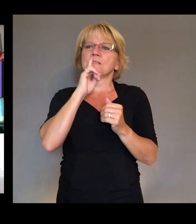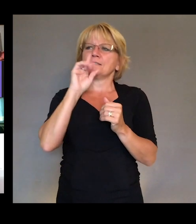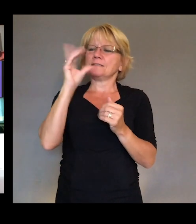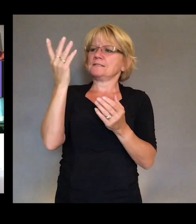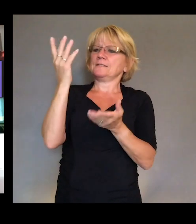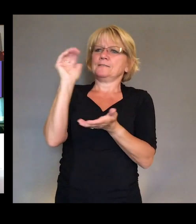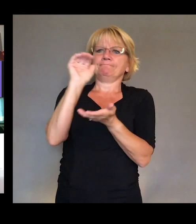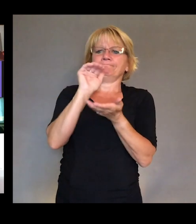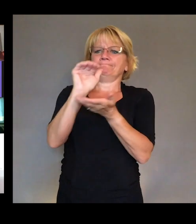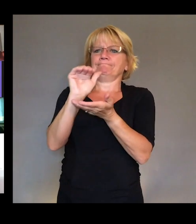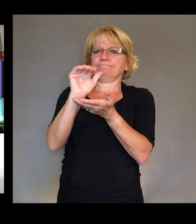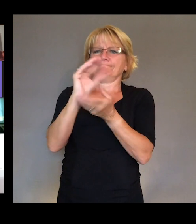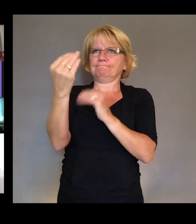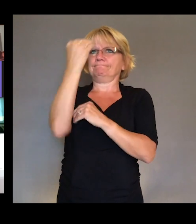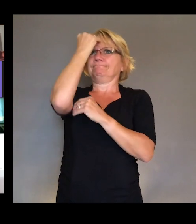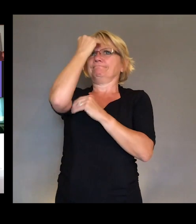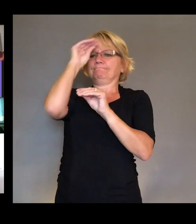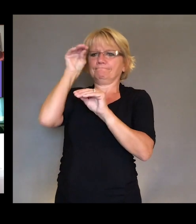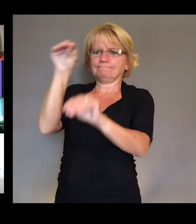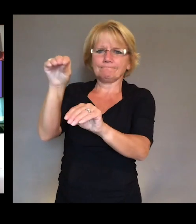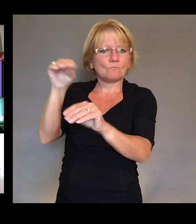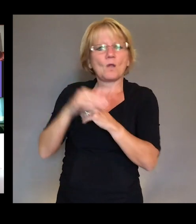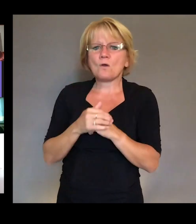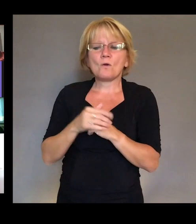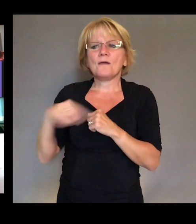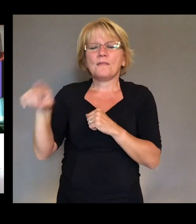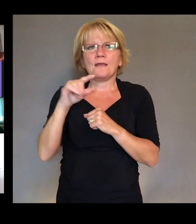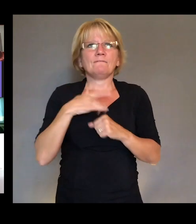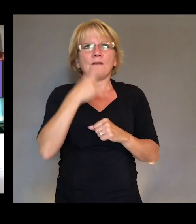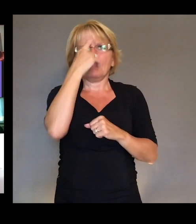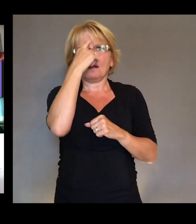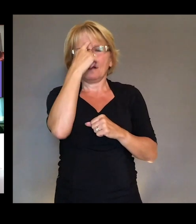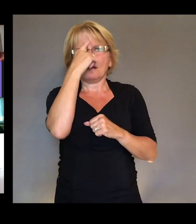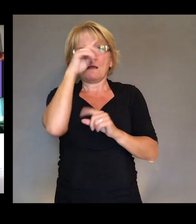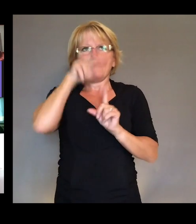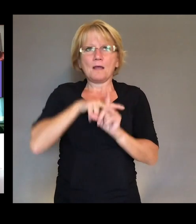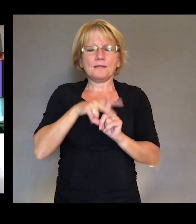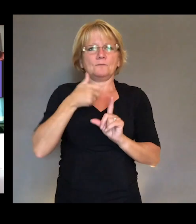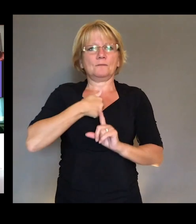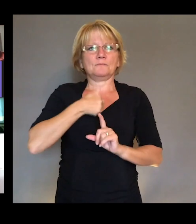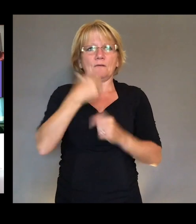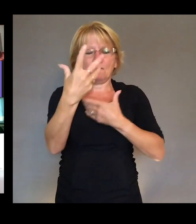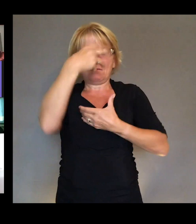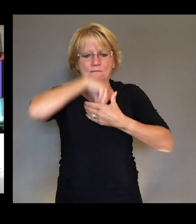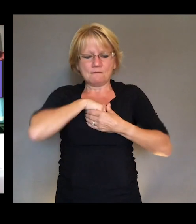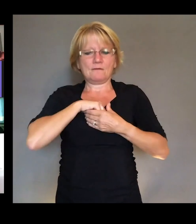sterilized thing that you put into their head. Have them claim it, have students claim their knowledge,